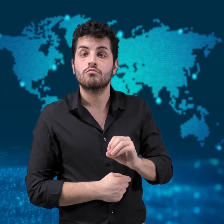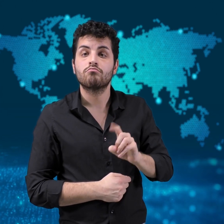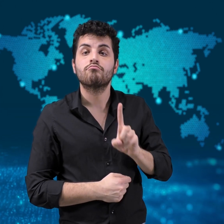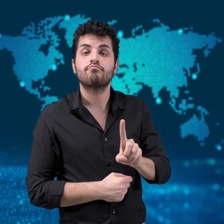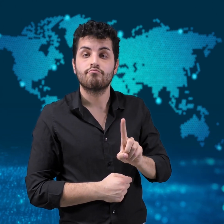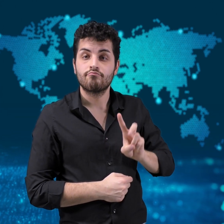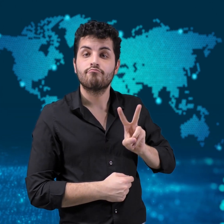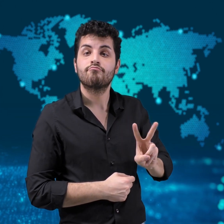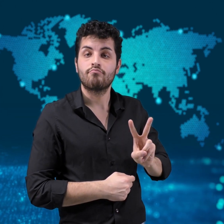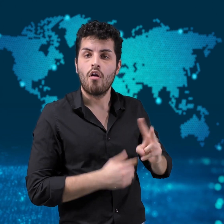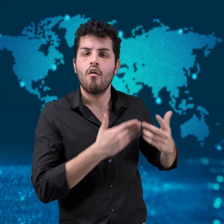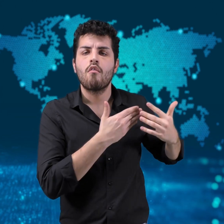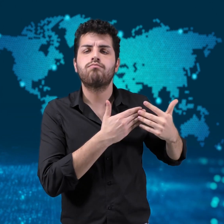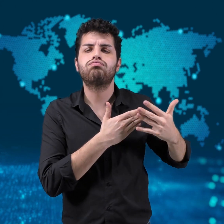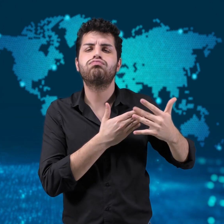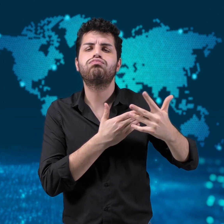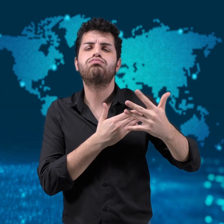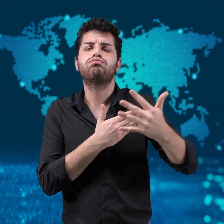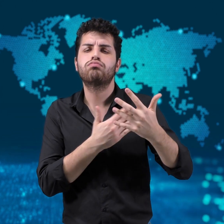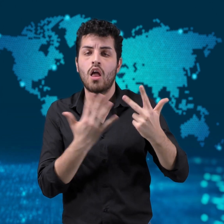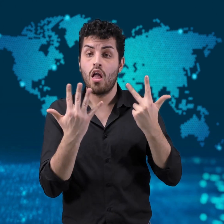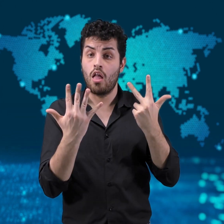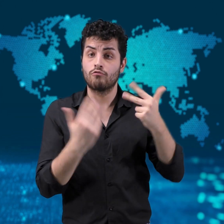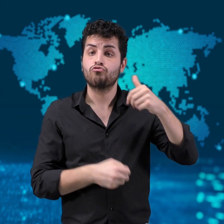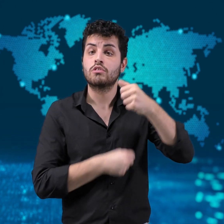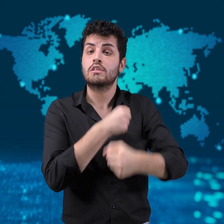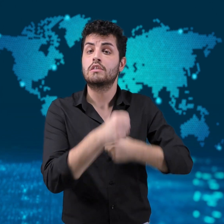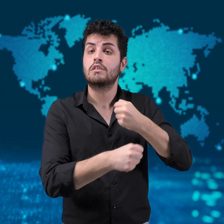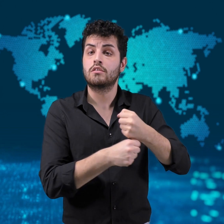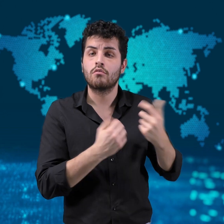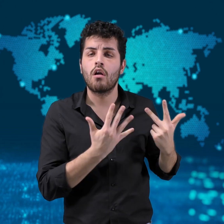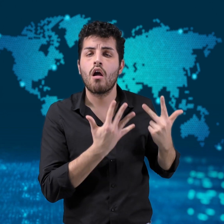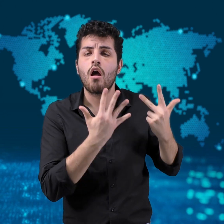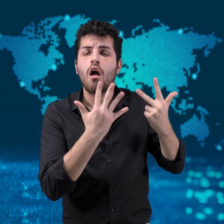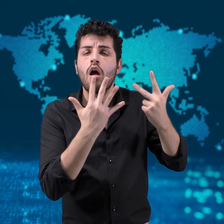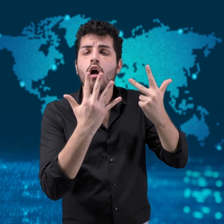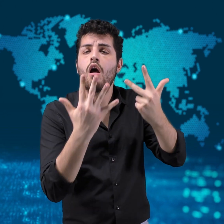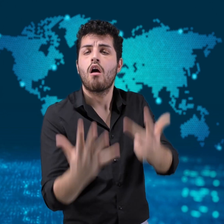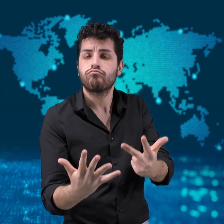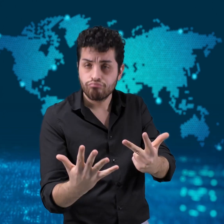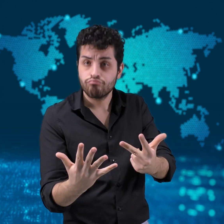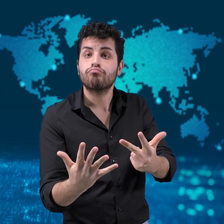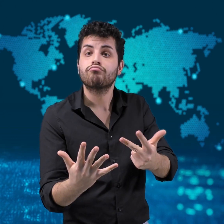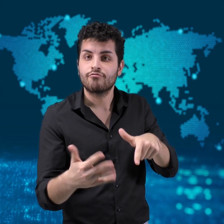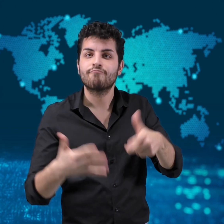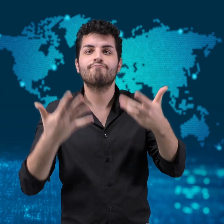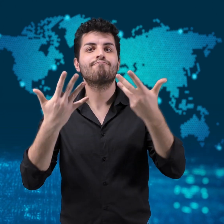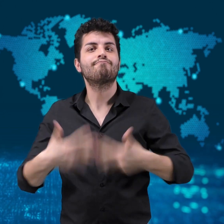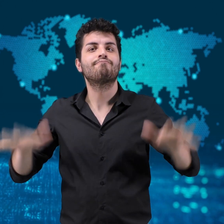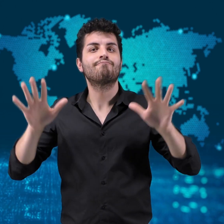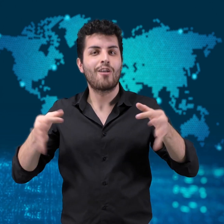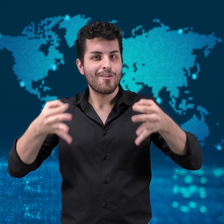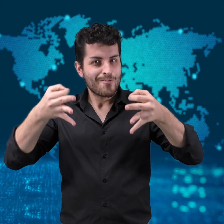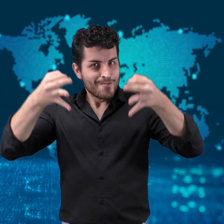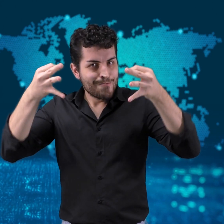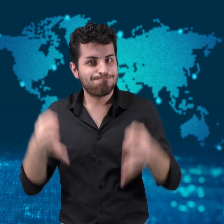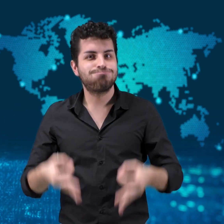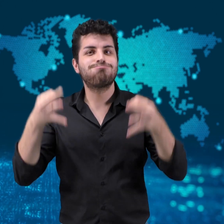Negotiations began in 2012 and after 8 years of talks,